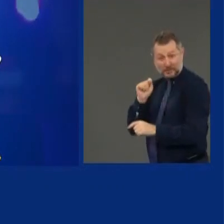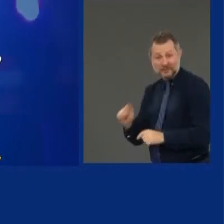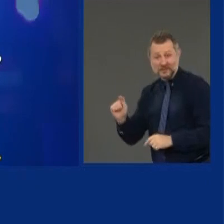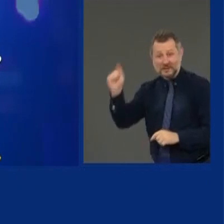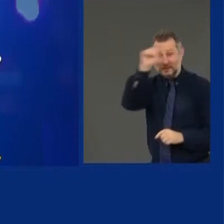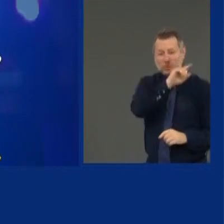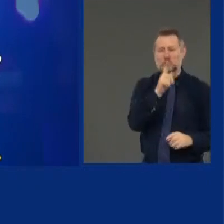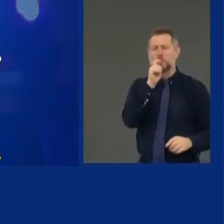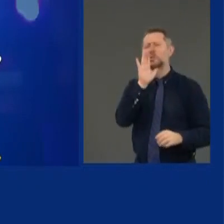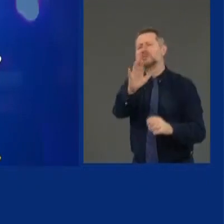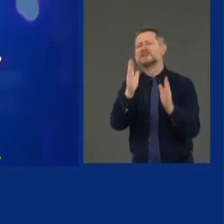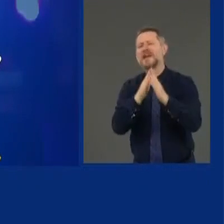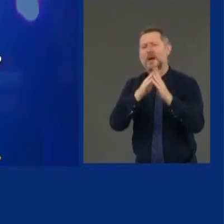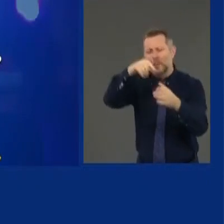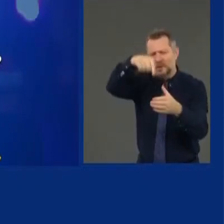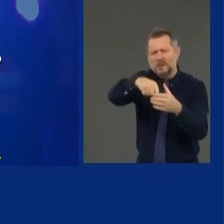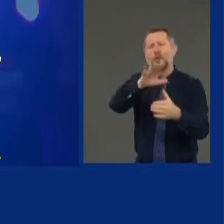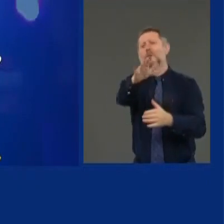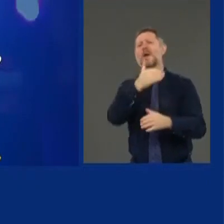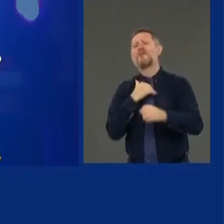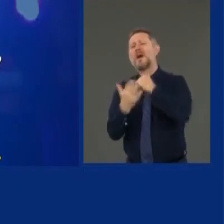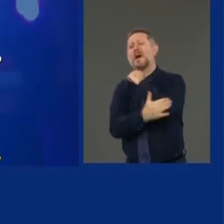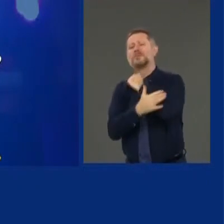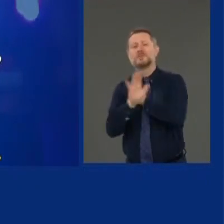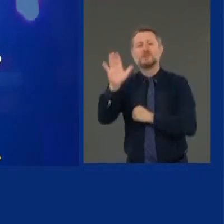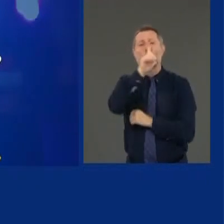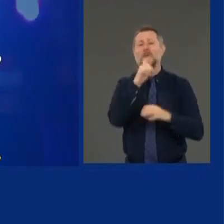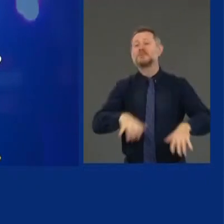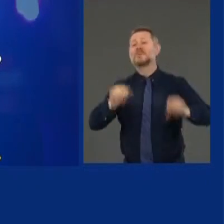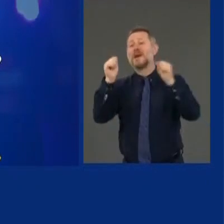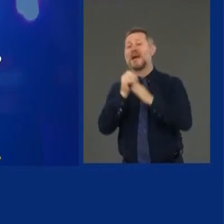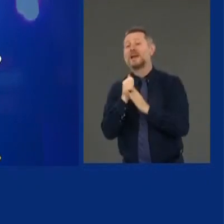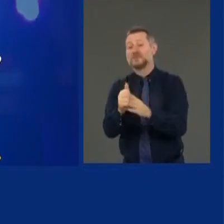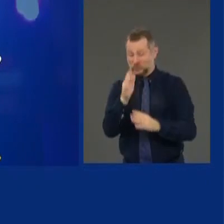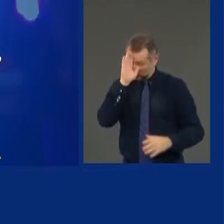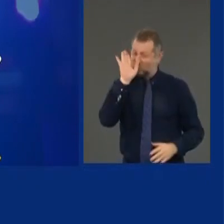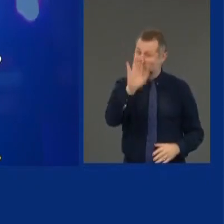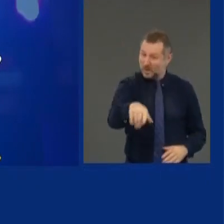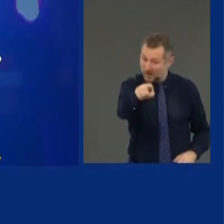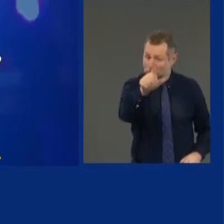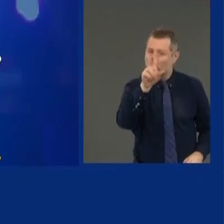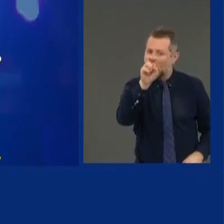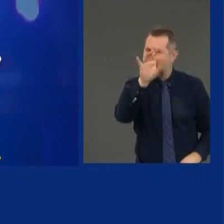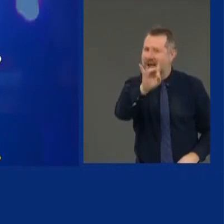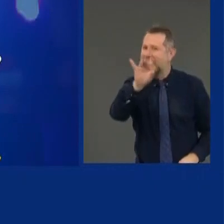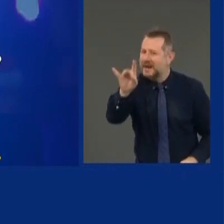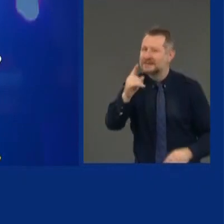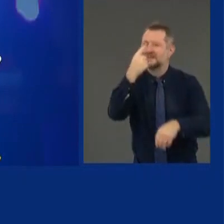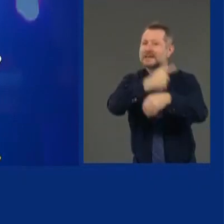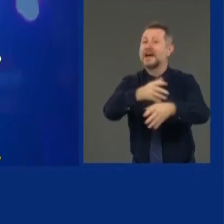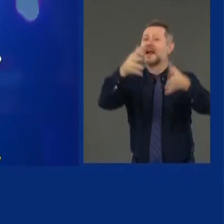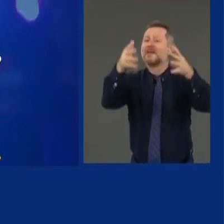WHO IS DOING IT IN YOUR CITY.